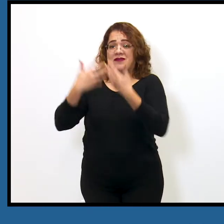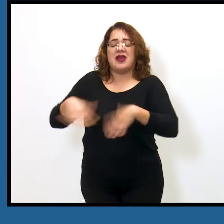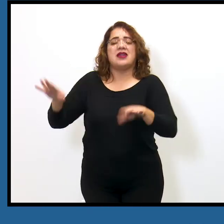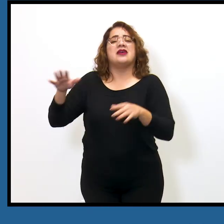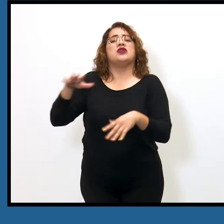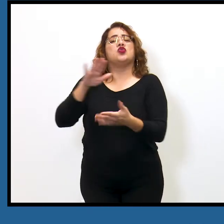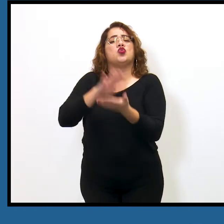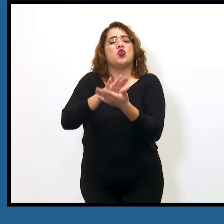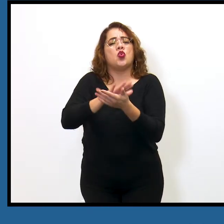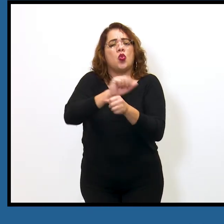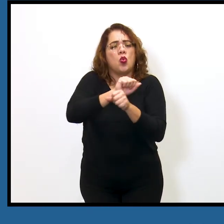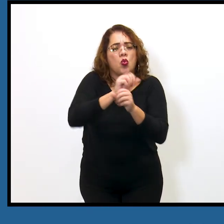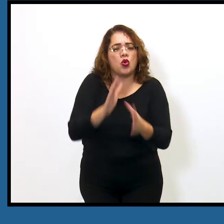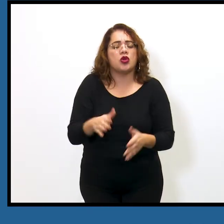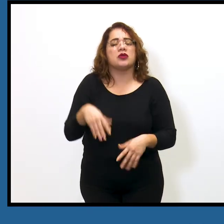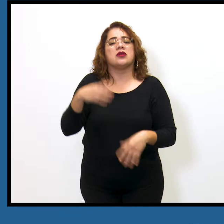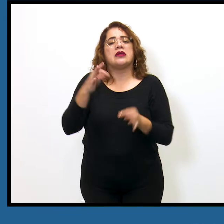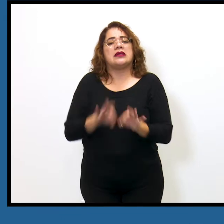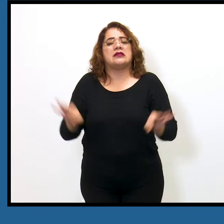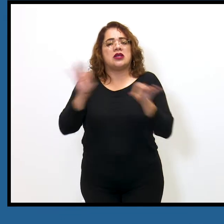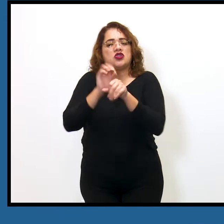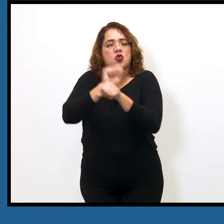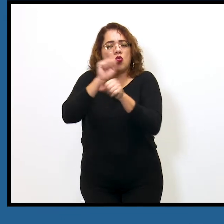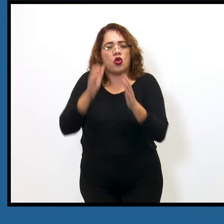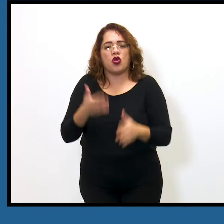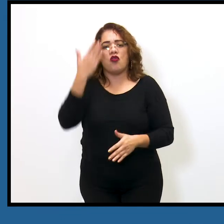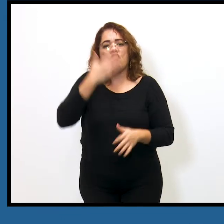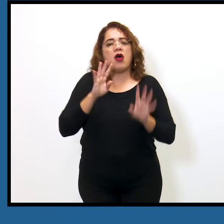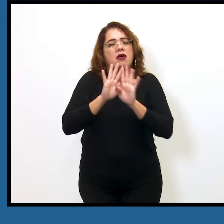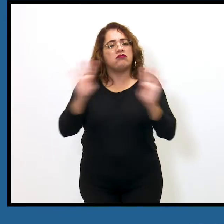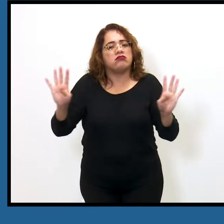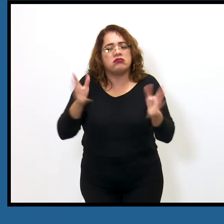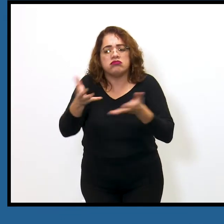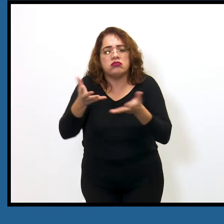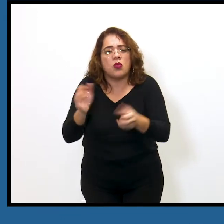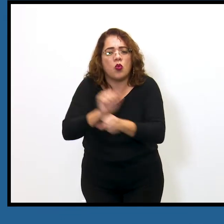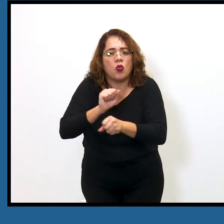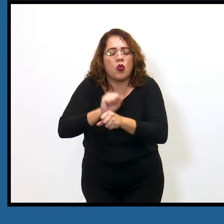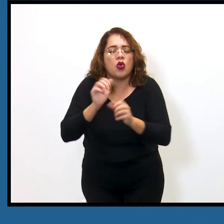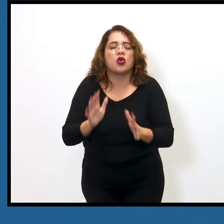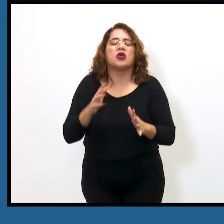our essential service workers, and so we're just really excited about the opportunity and